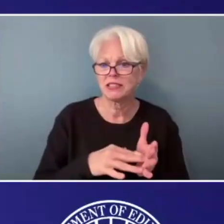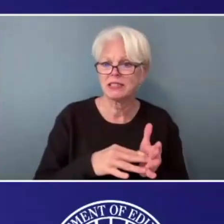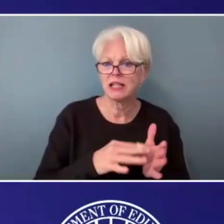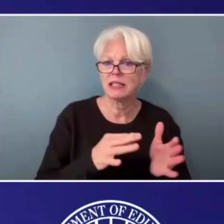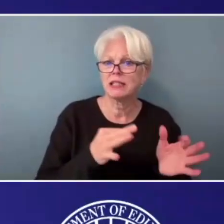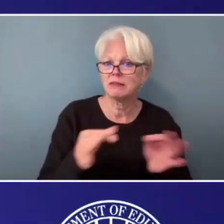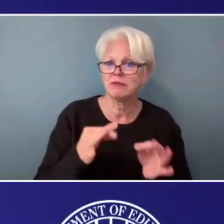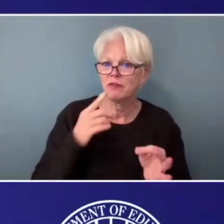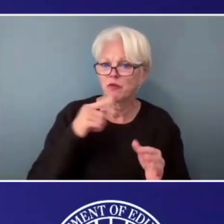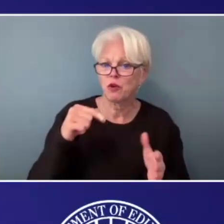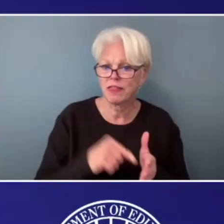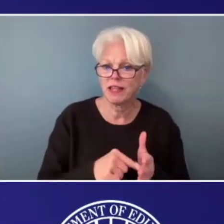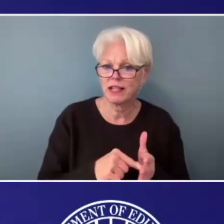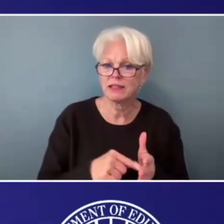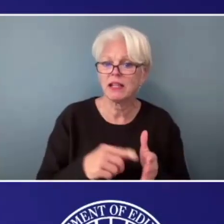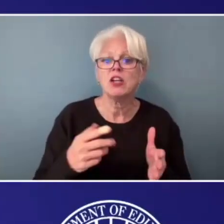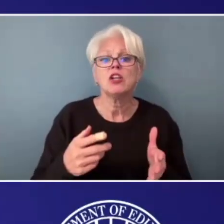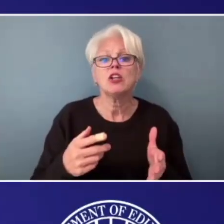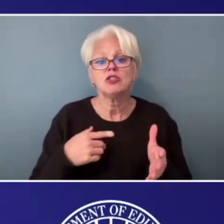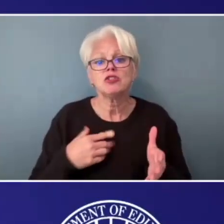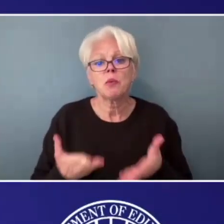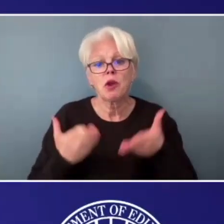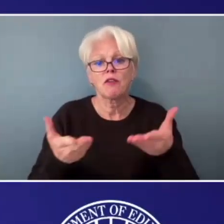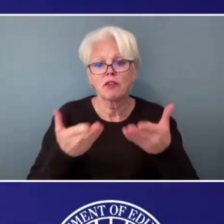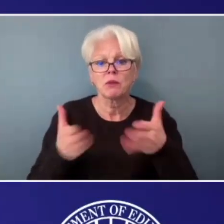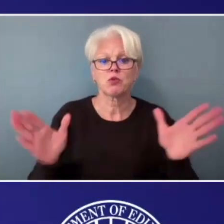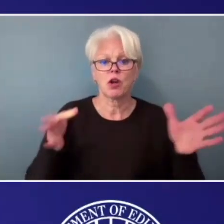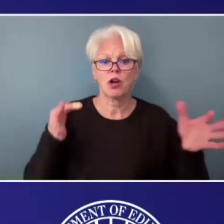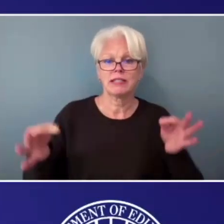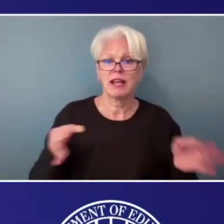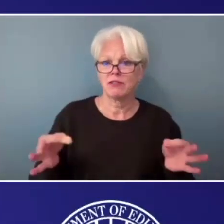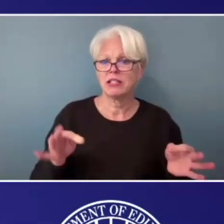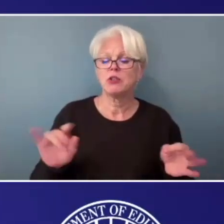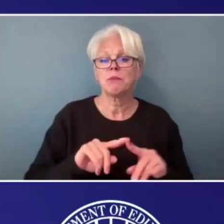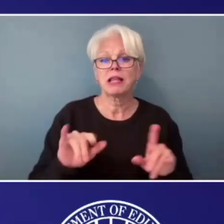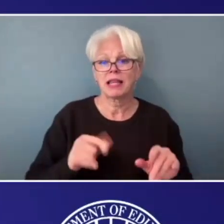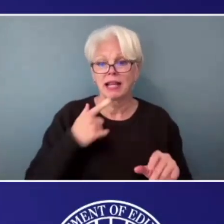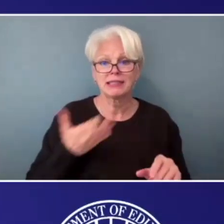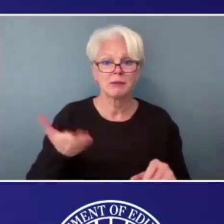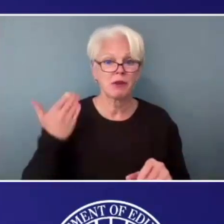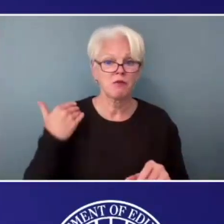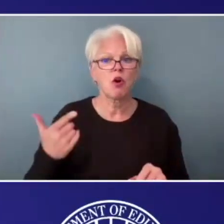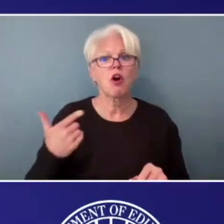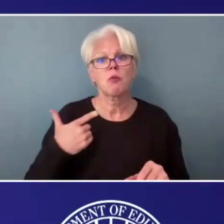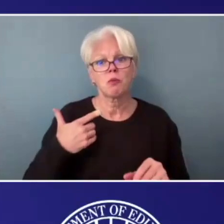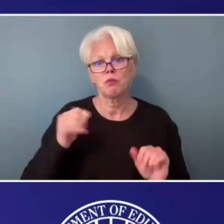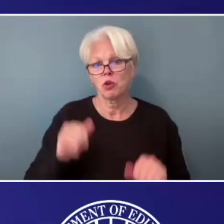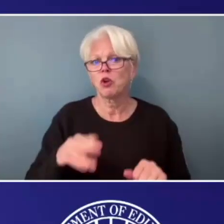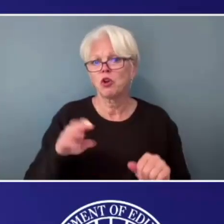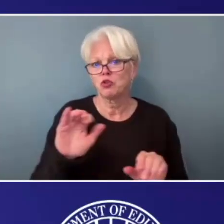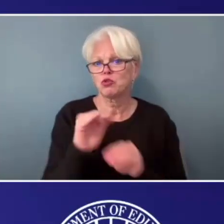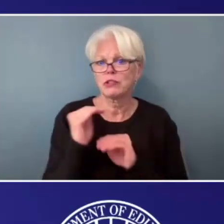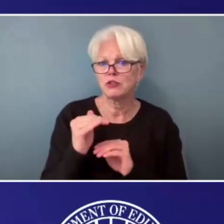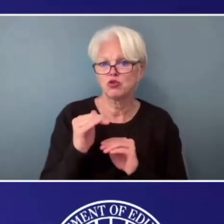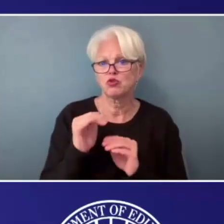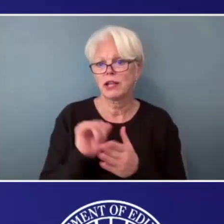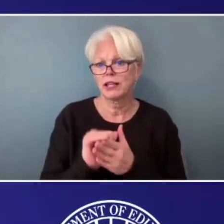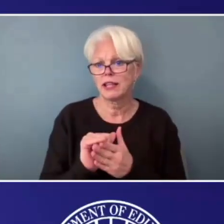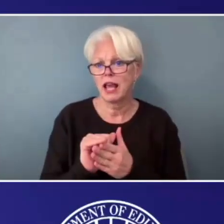generally, but as I said earlier, we believe that it could very easily be restricted. We think the -- there's enough discretion being granted to